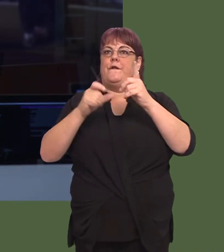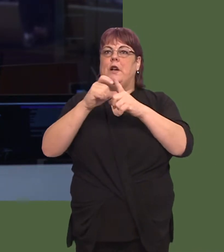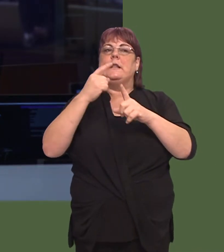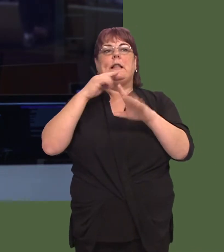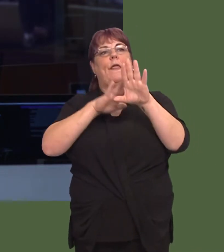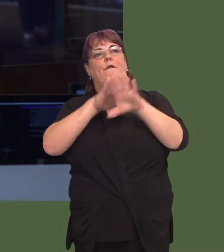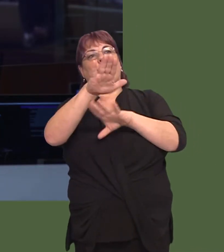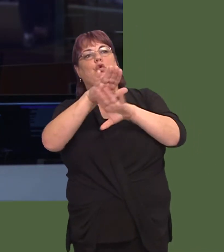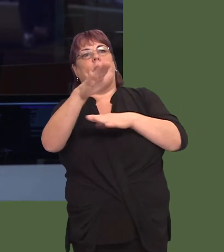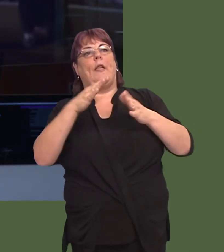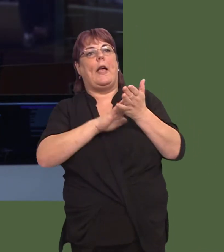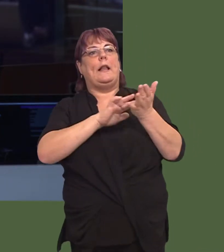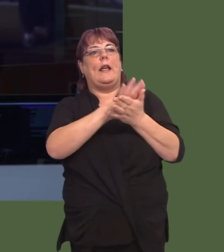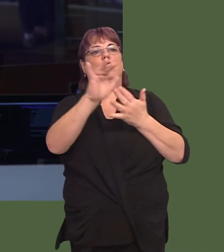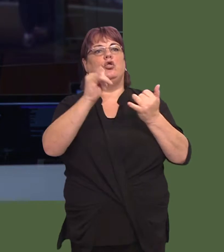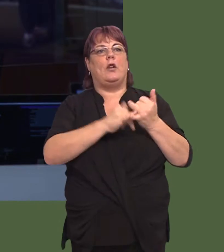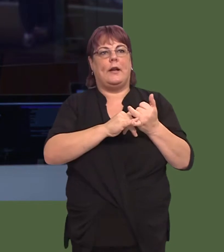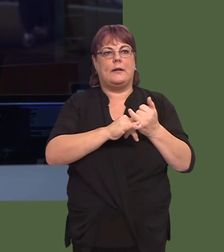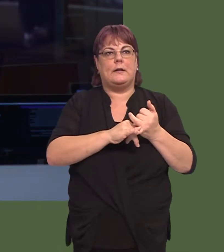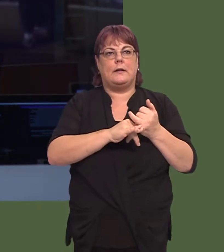outside the knockabout of day-to-day party politics.í